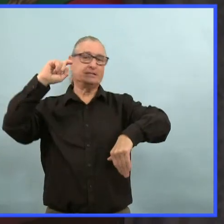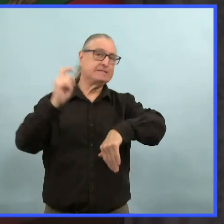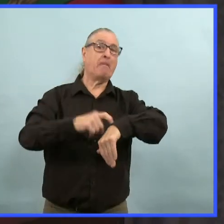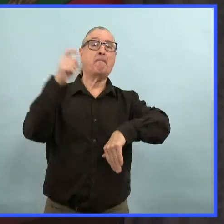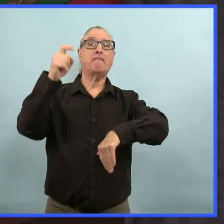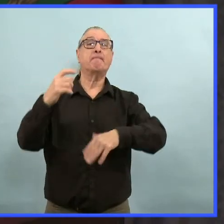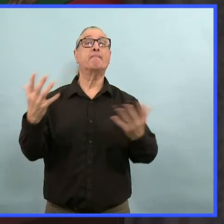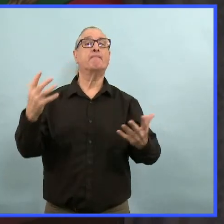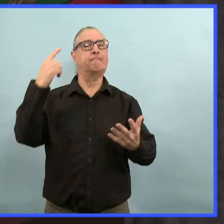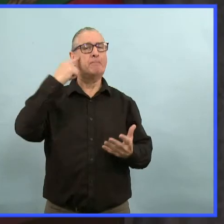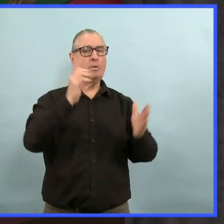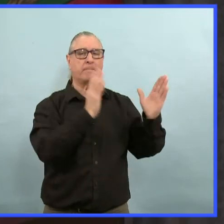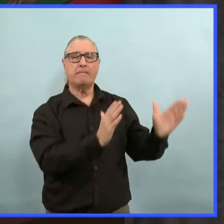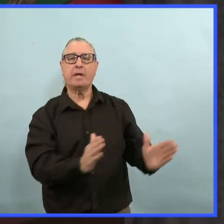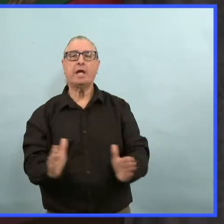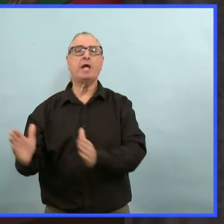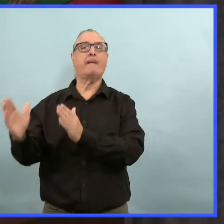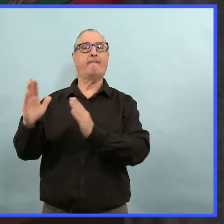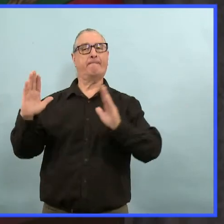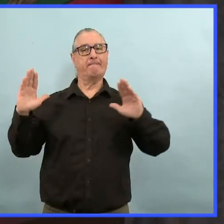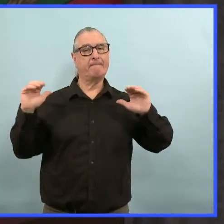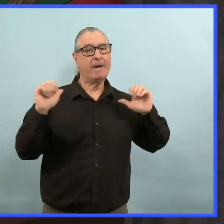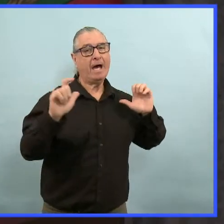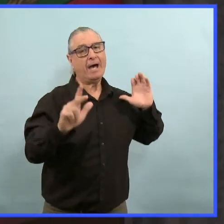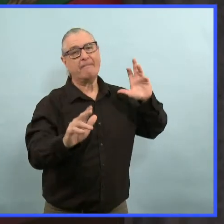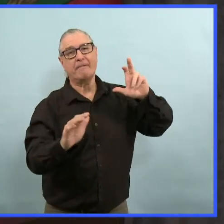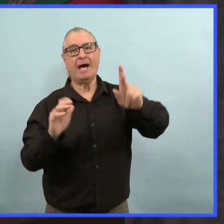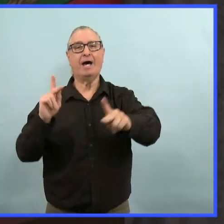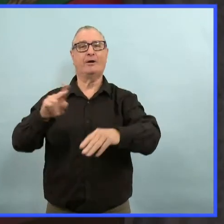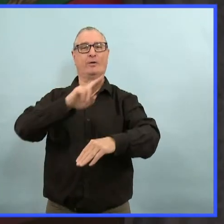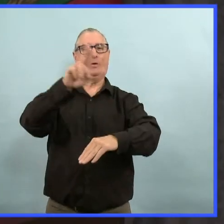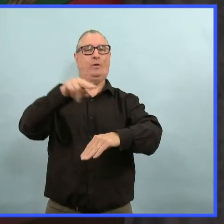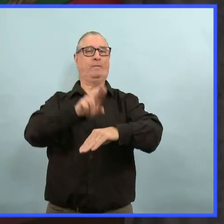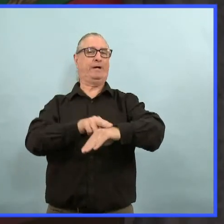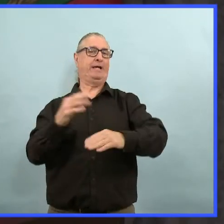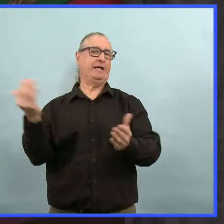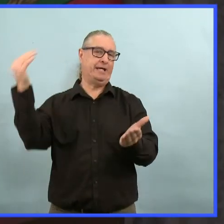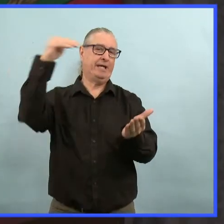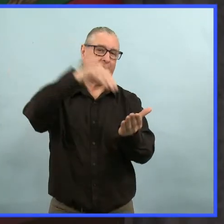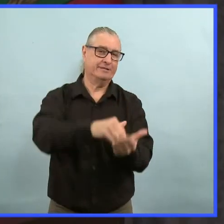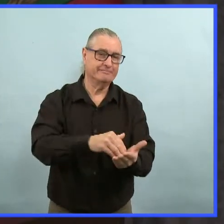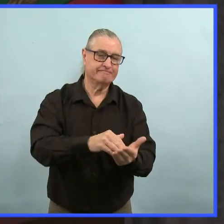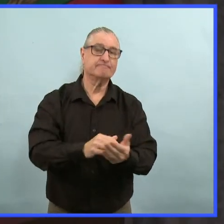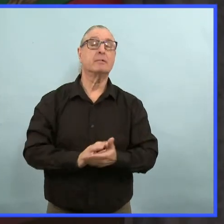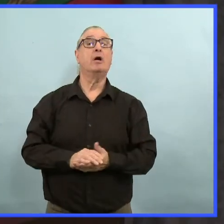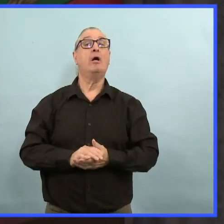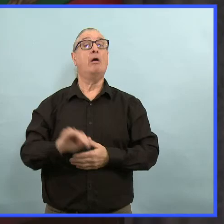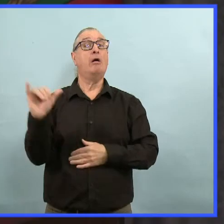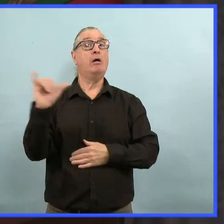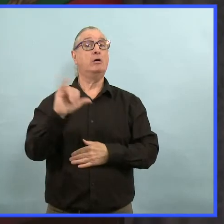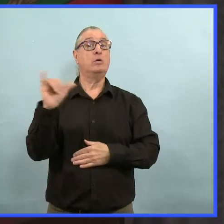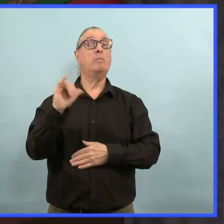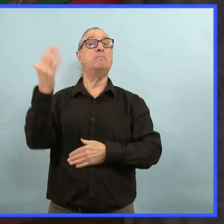activities and operations including the resumption of many health services that have experienced